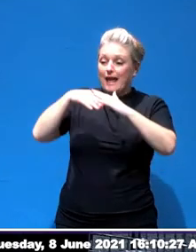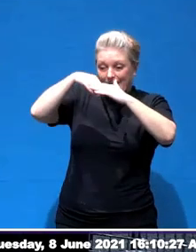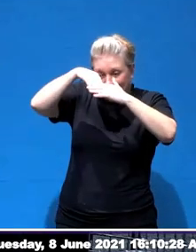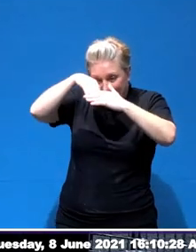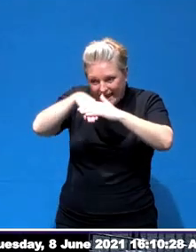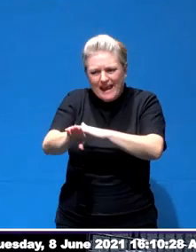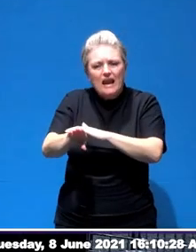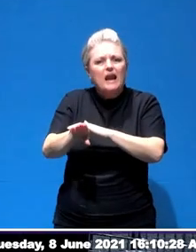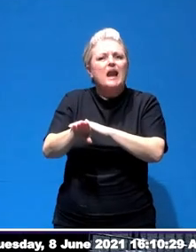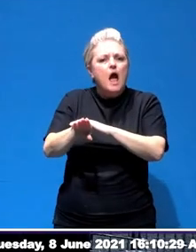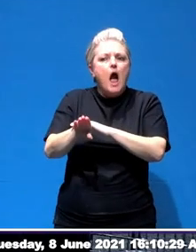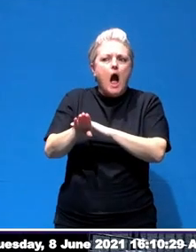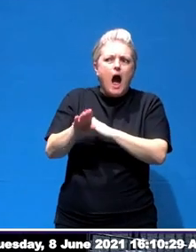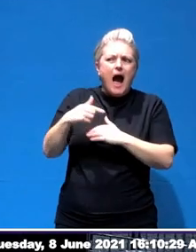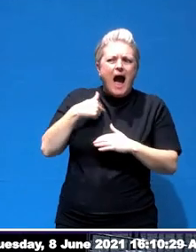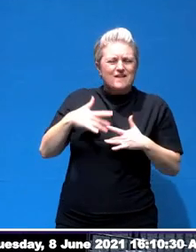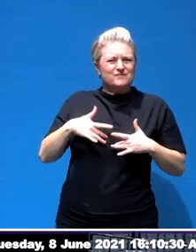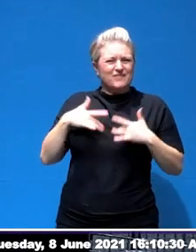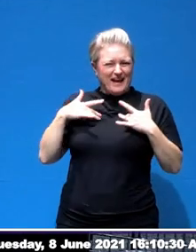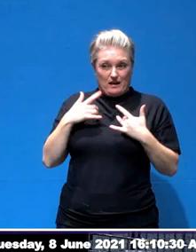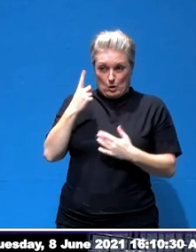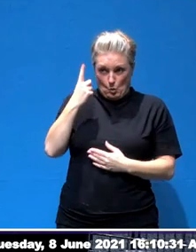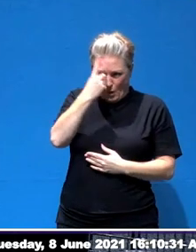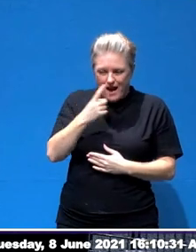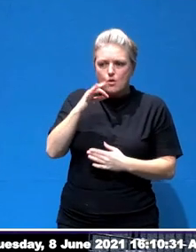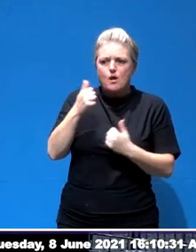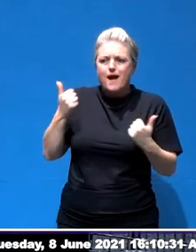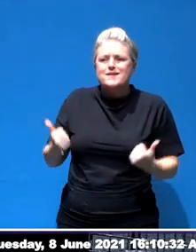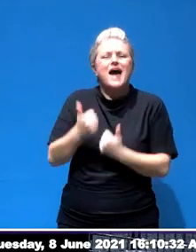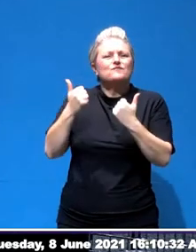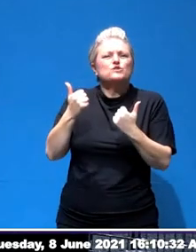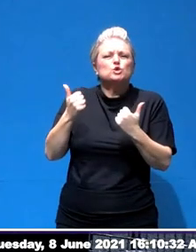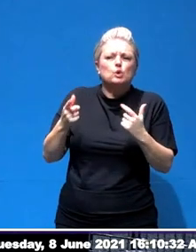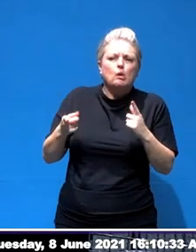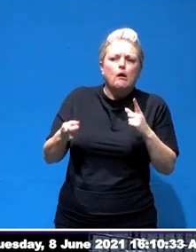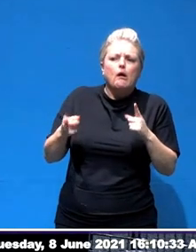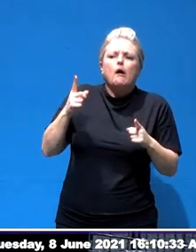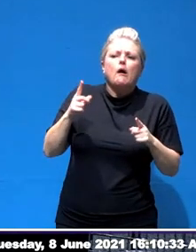I put it to you it would take days to get a real sense of the culture of what's happening in that house.